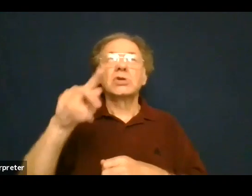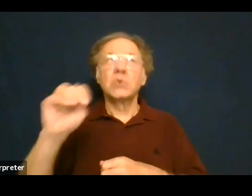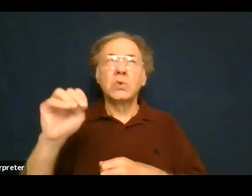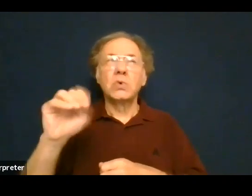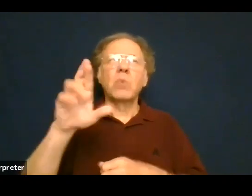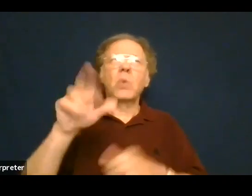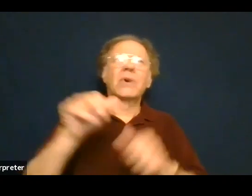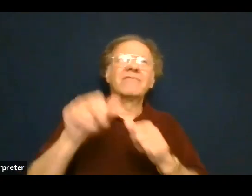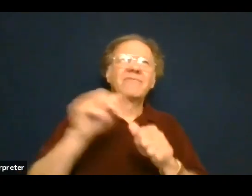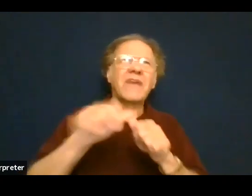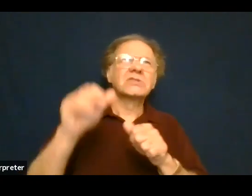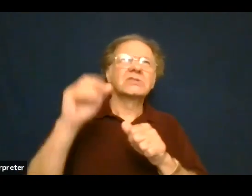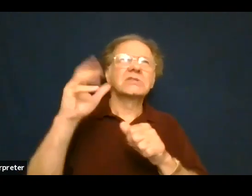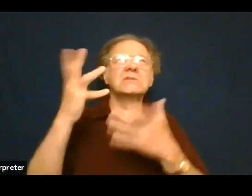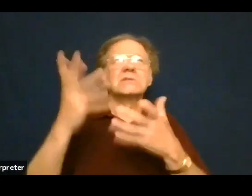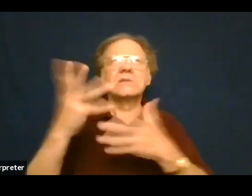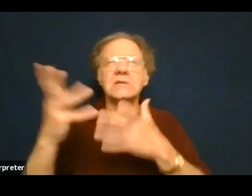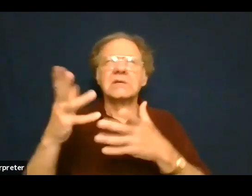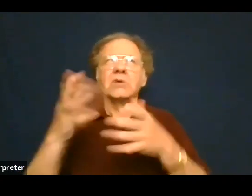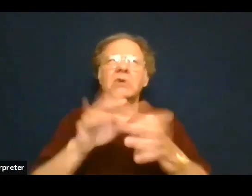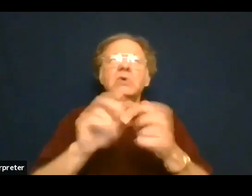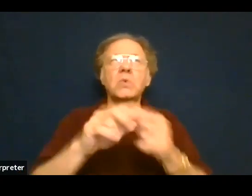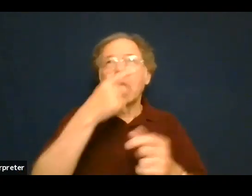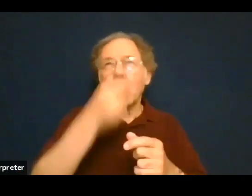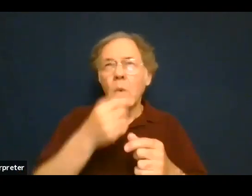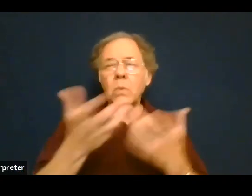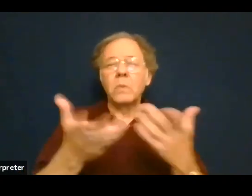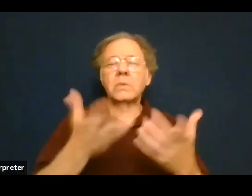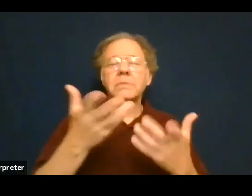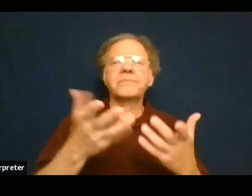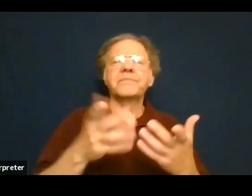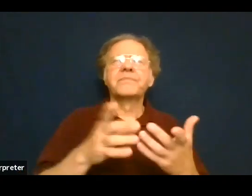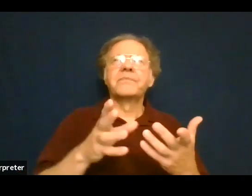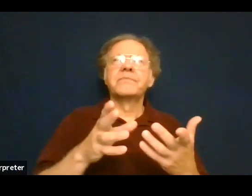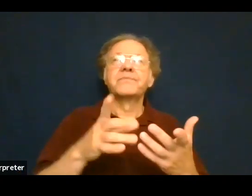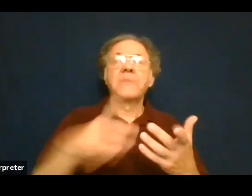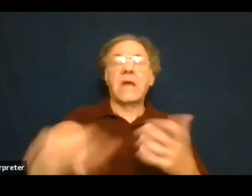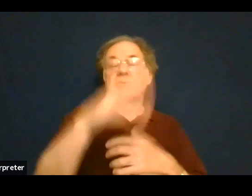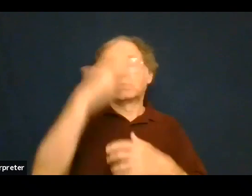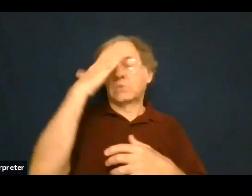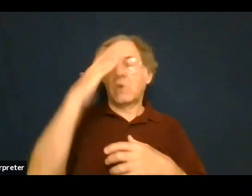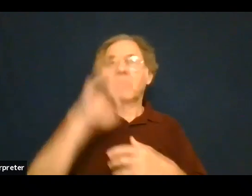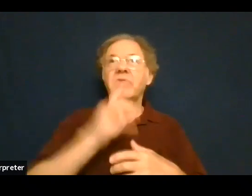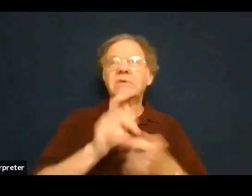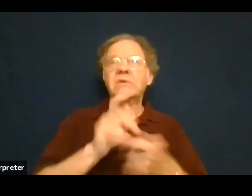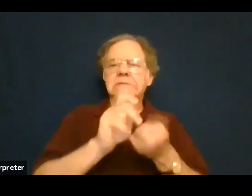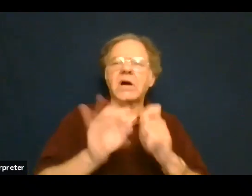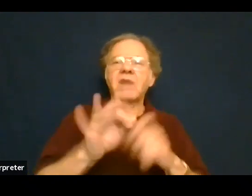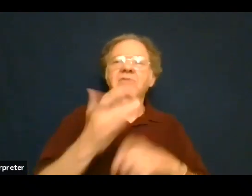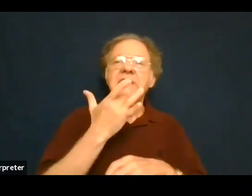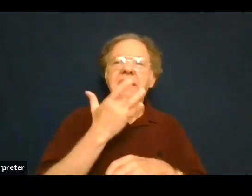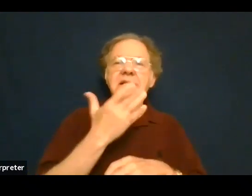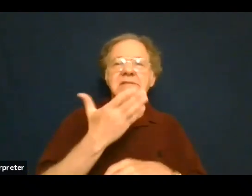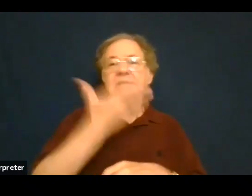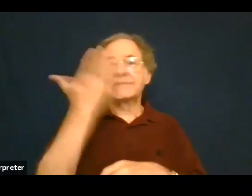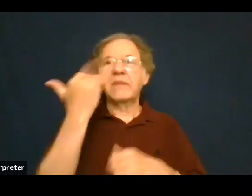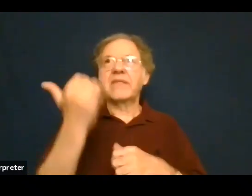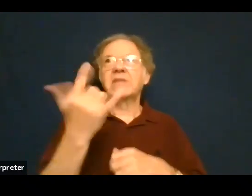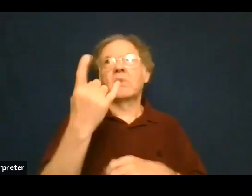There is a-- as we know, an alteration of taste and smell is now one of the well recognized symptoms